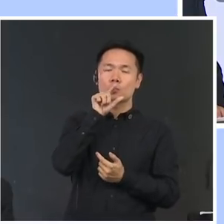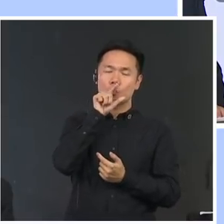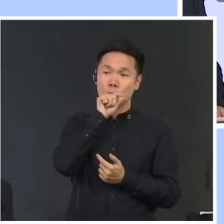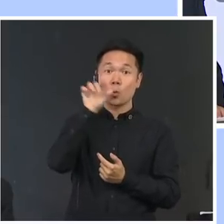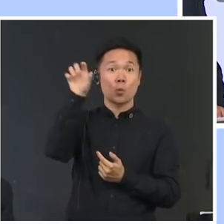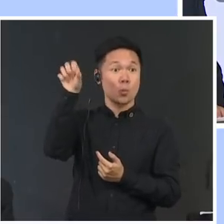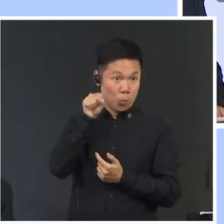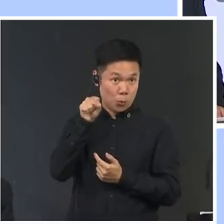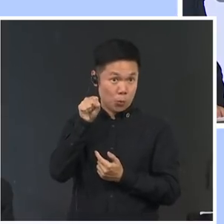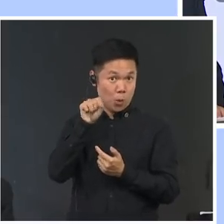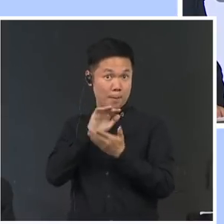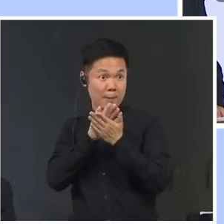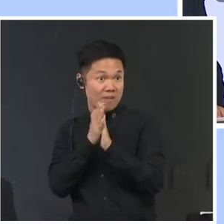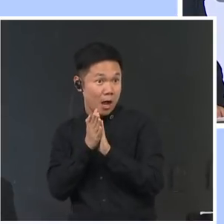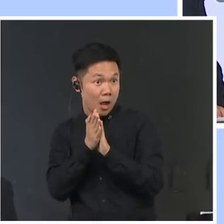established and many research and discussion took place.